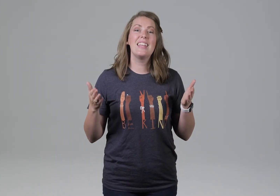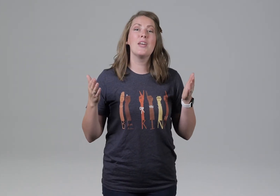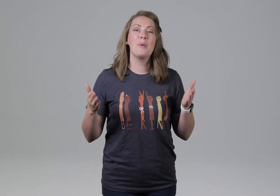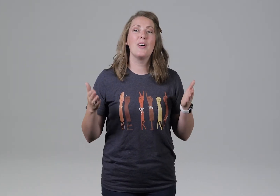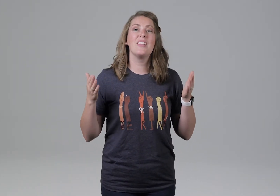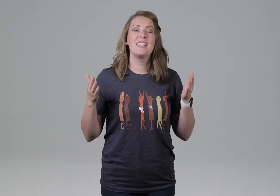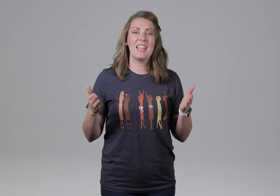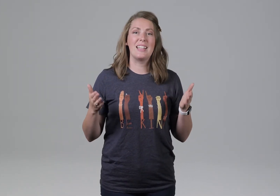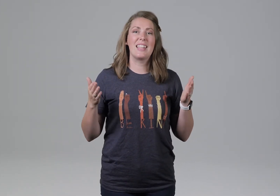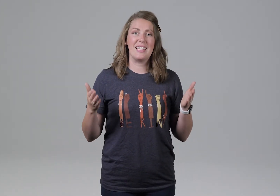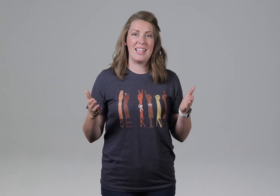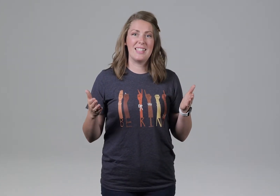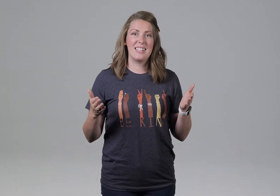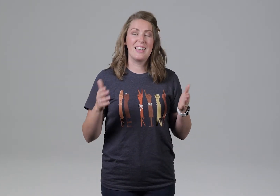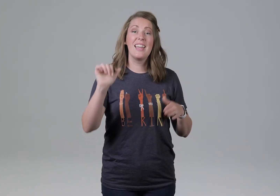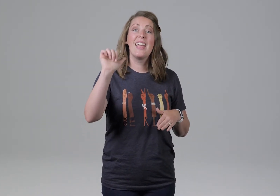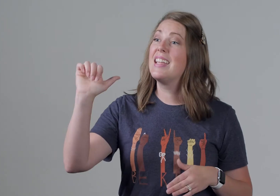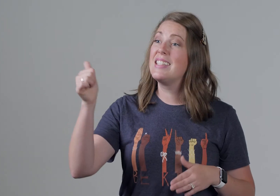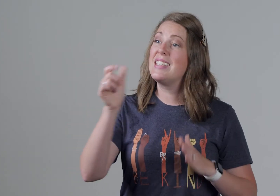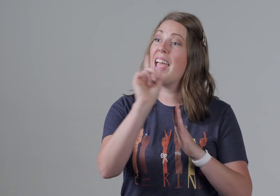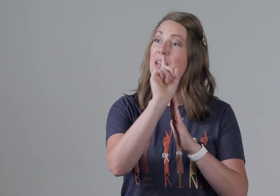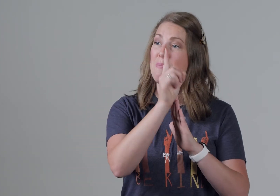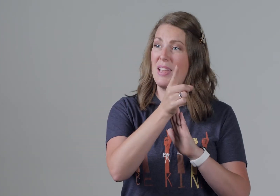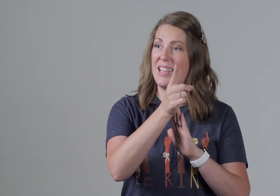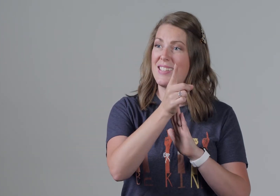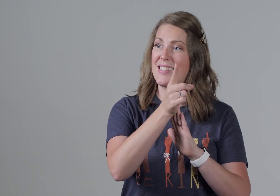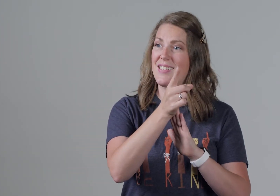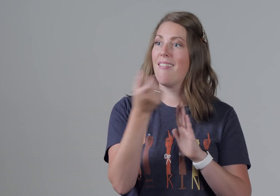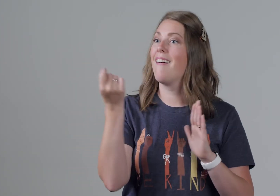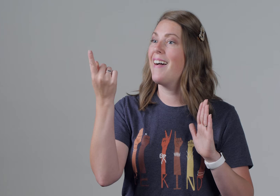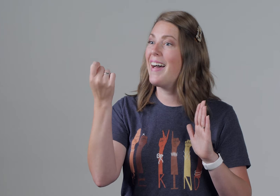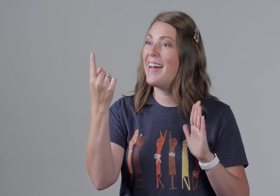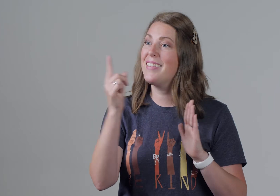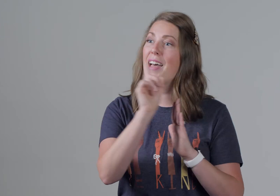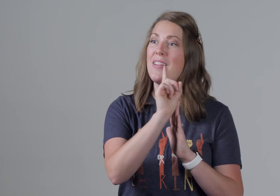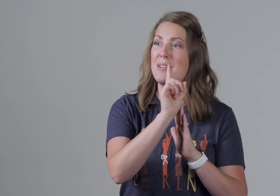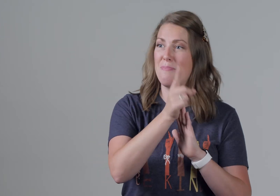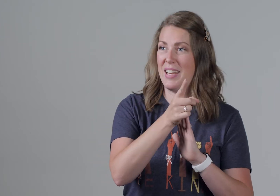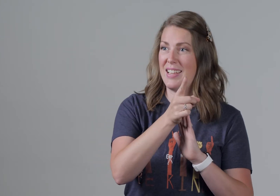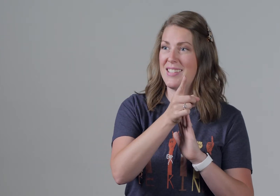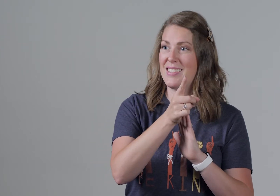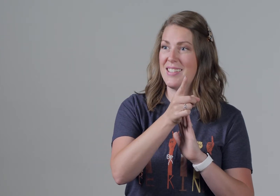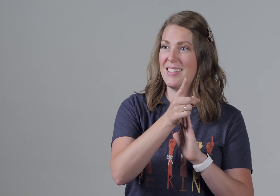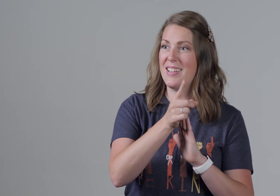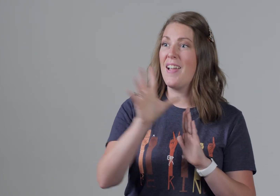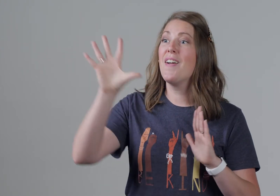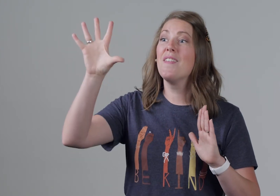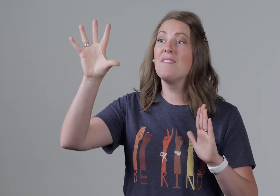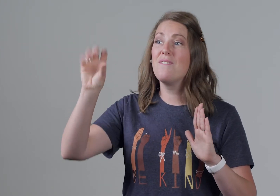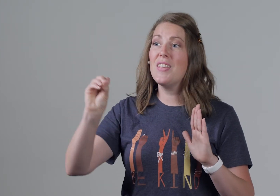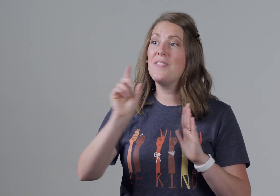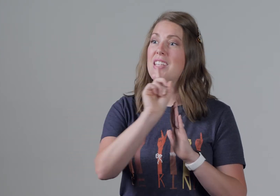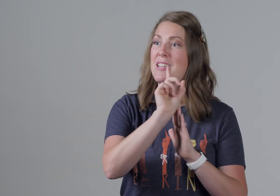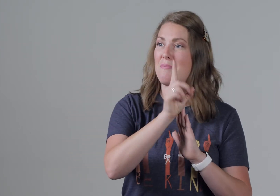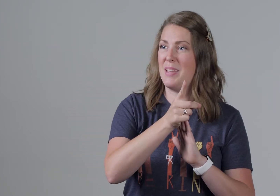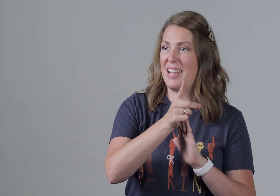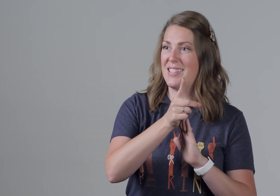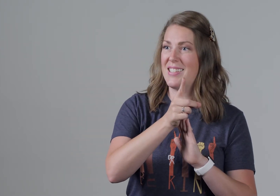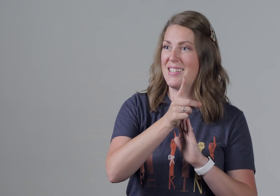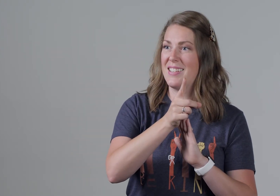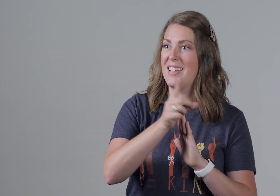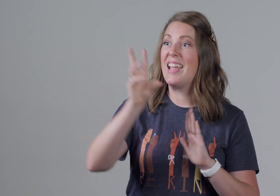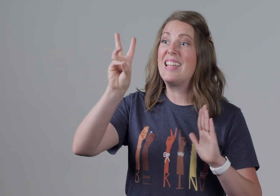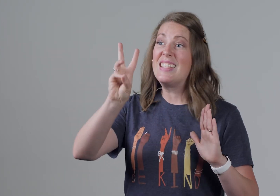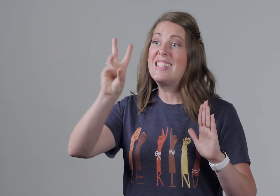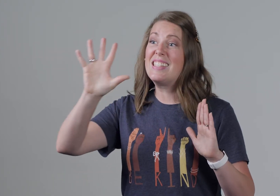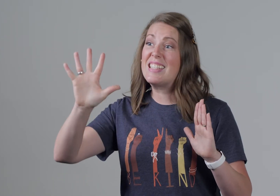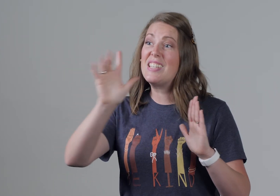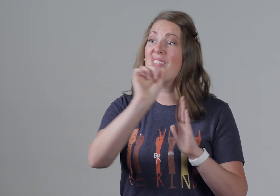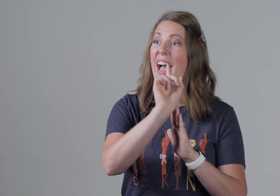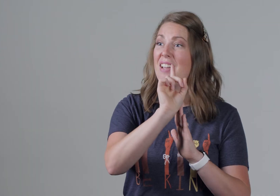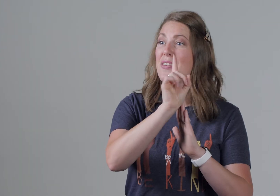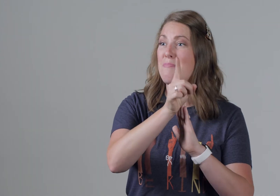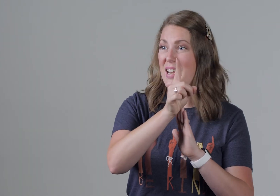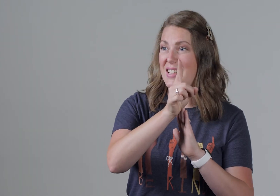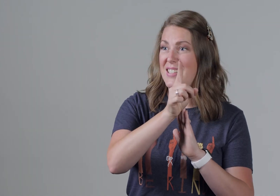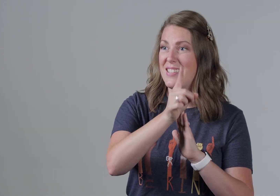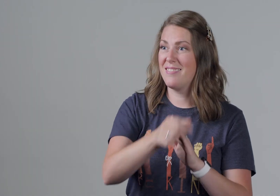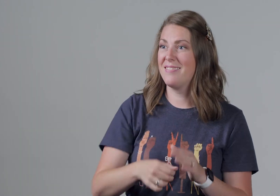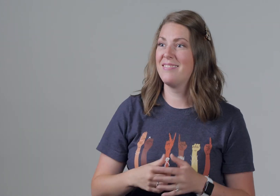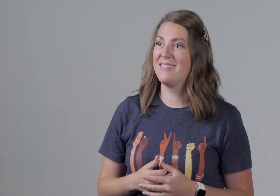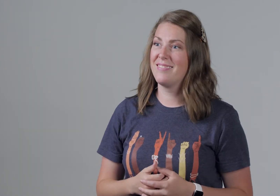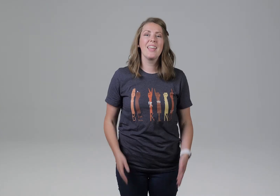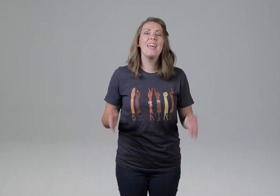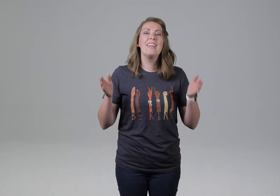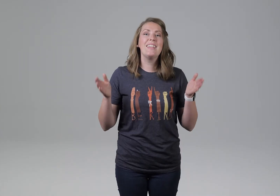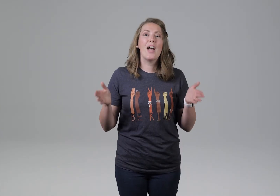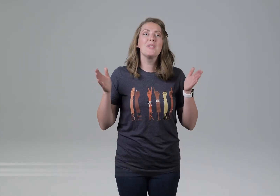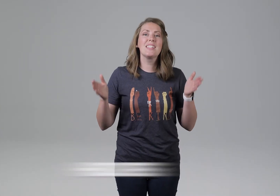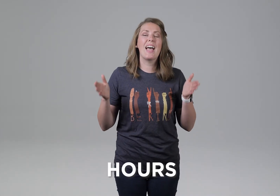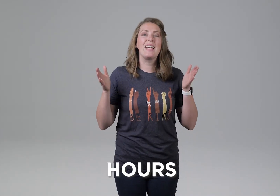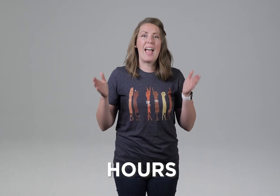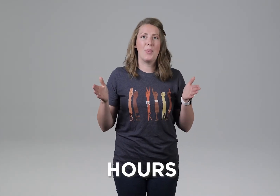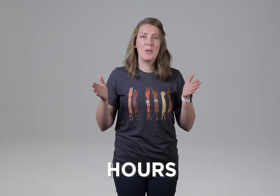and above is signed like this. Ten minutes, 11 minutes, 50 minutes, 65 minutes. Now to sign hours.